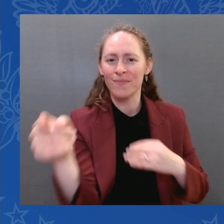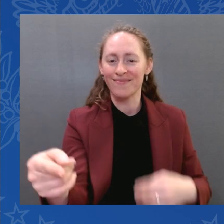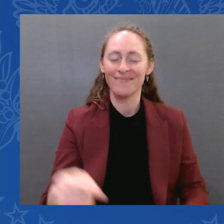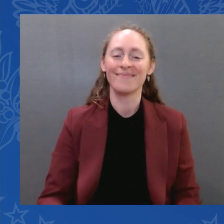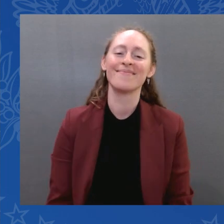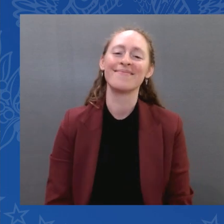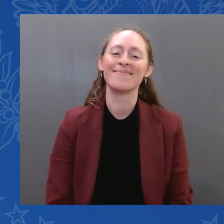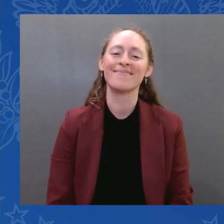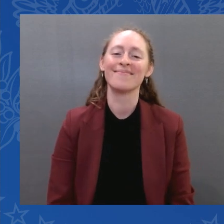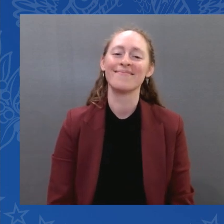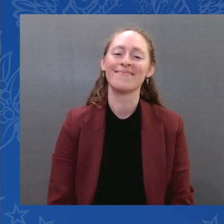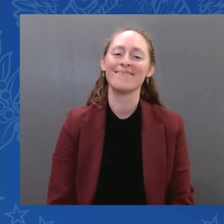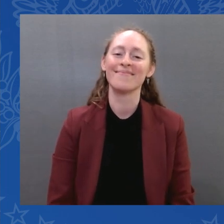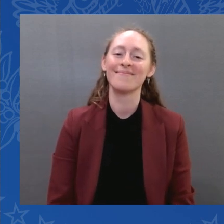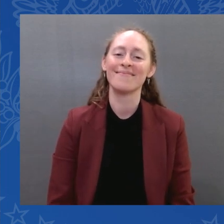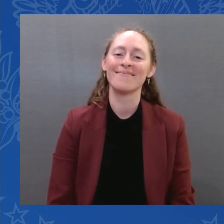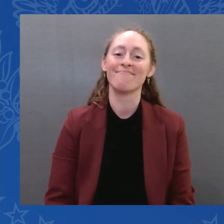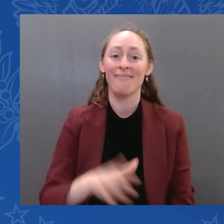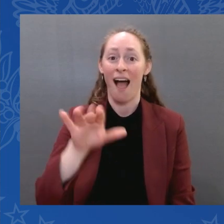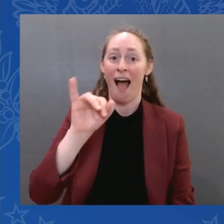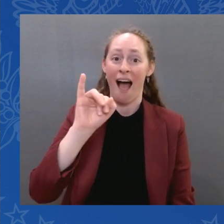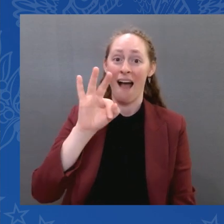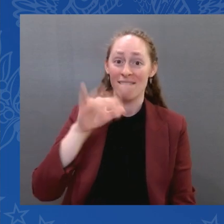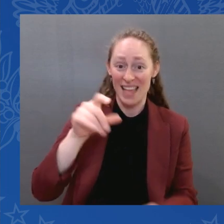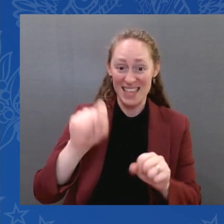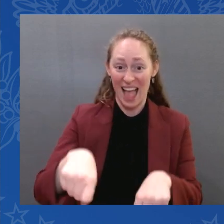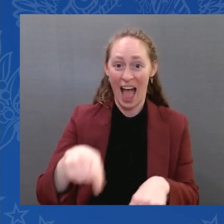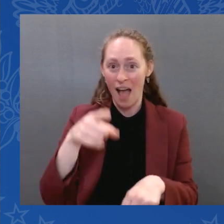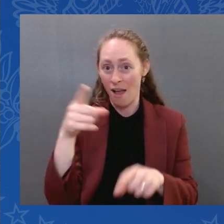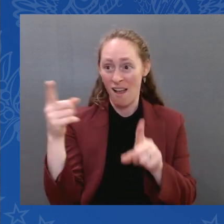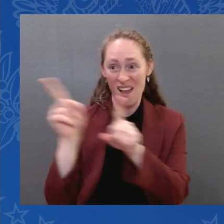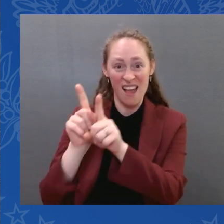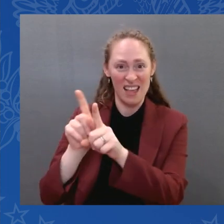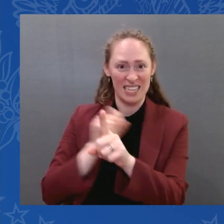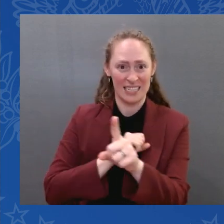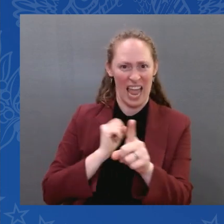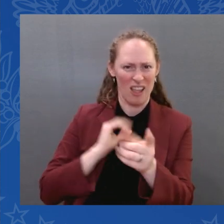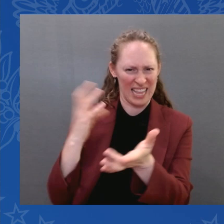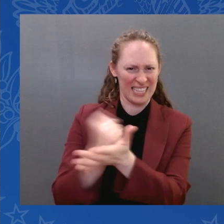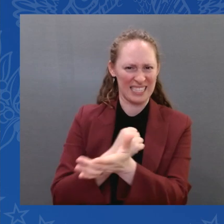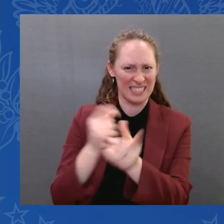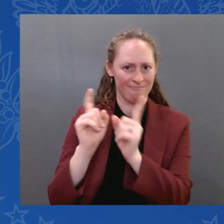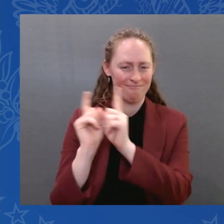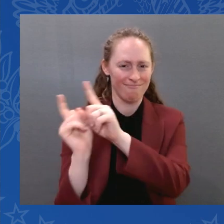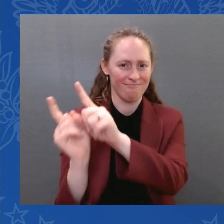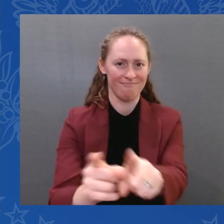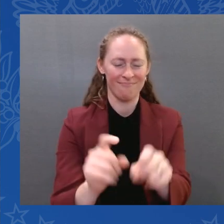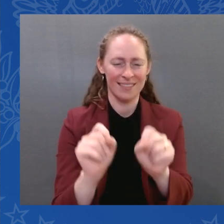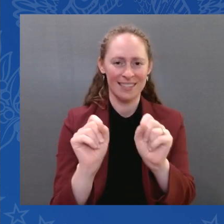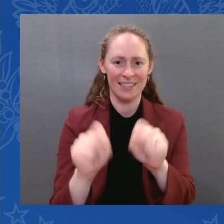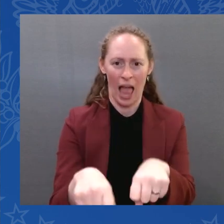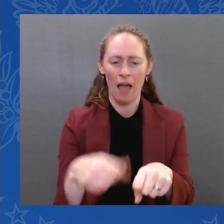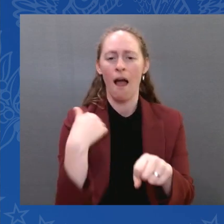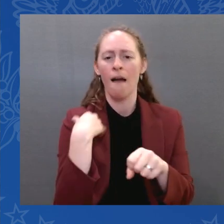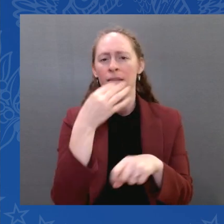And there is a private room with two big conference tables and in it and a buffet that people.